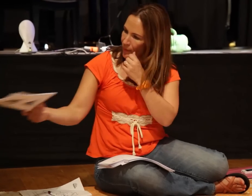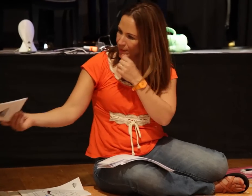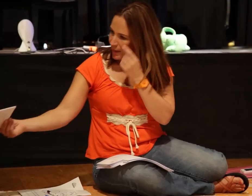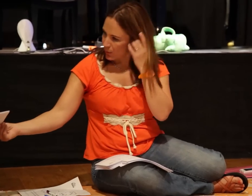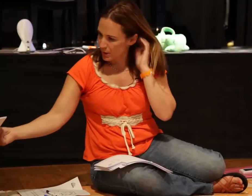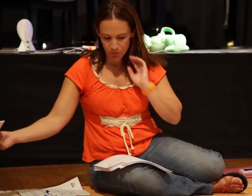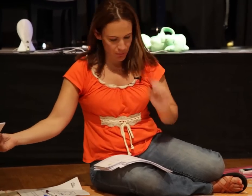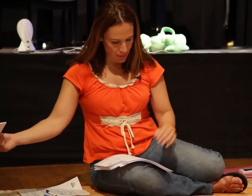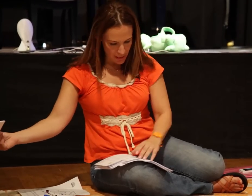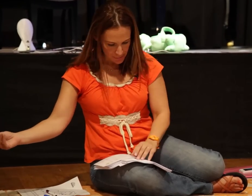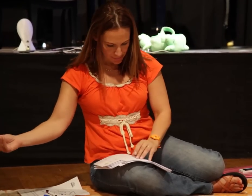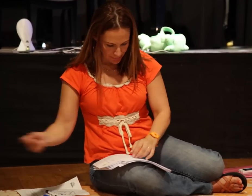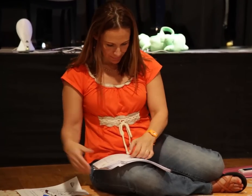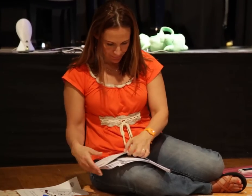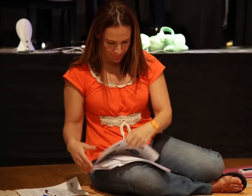So that one is for you guys.